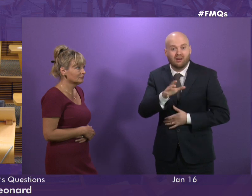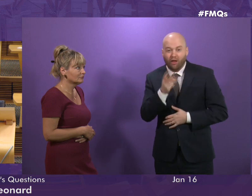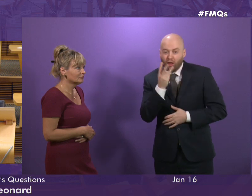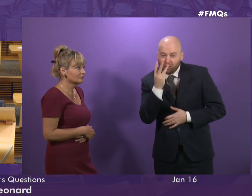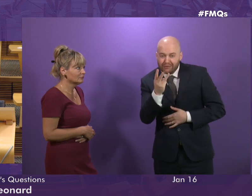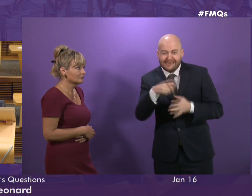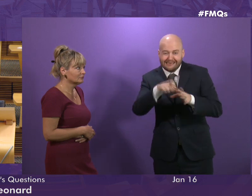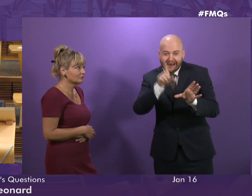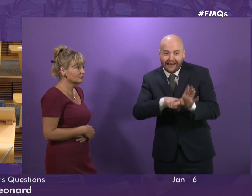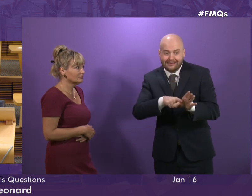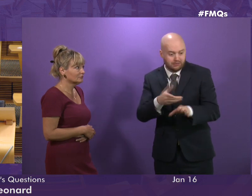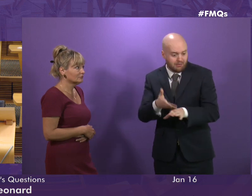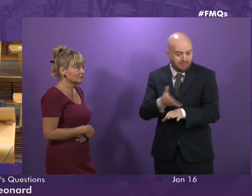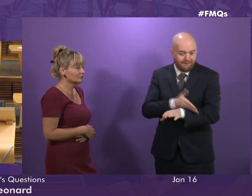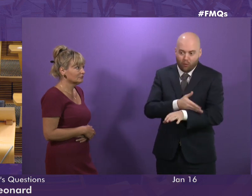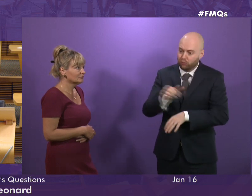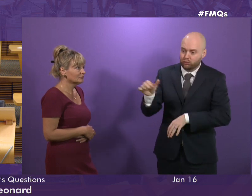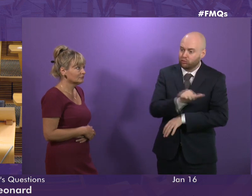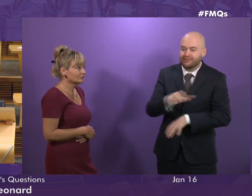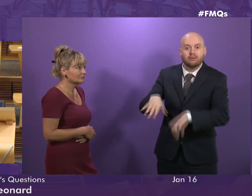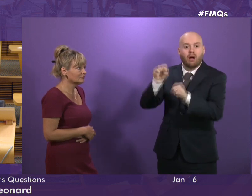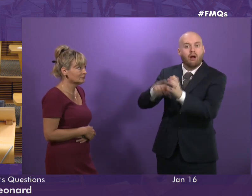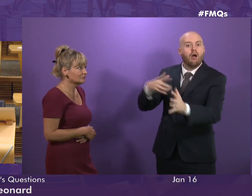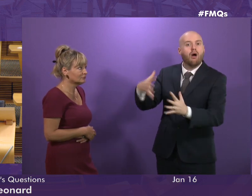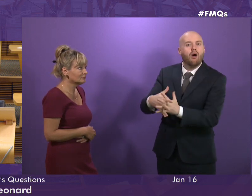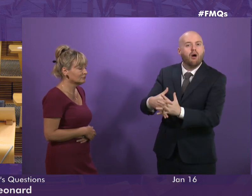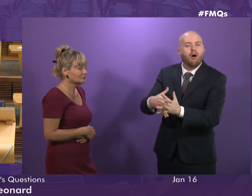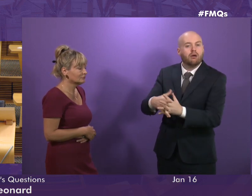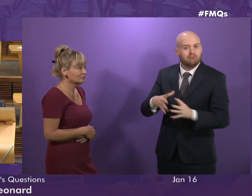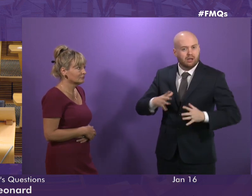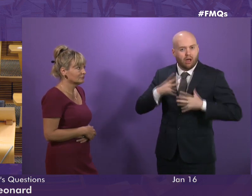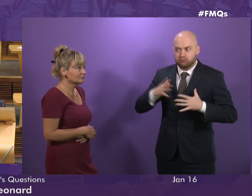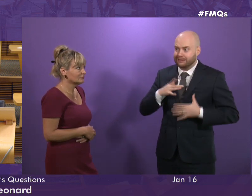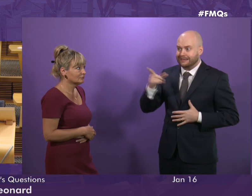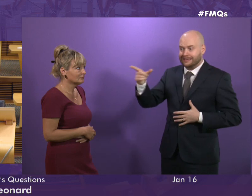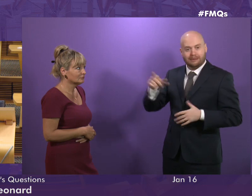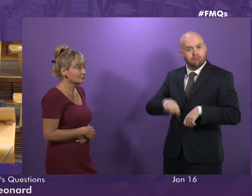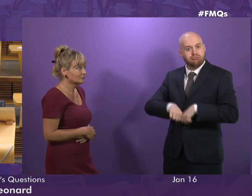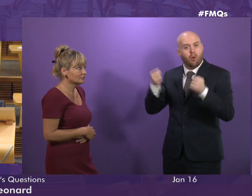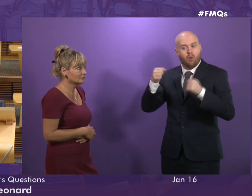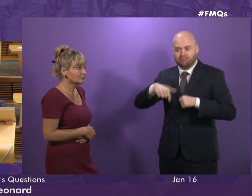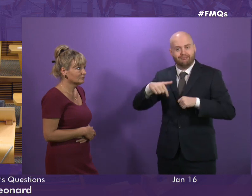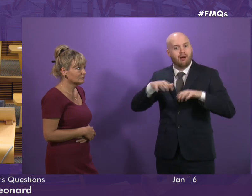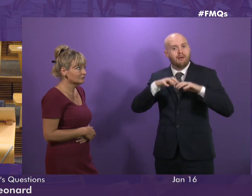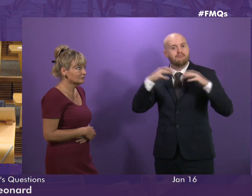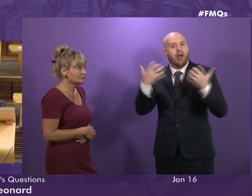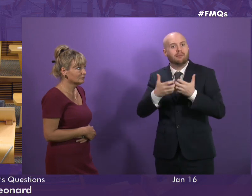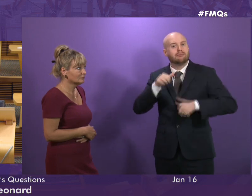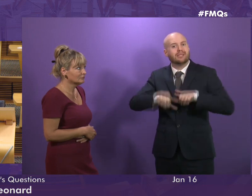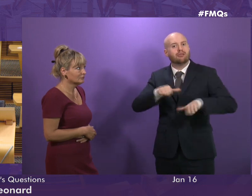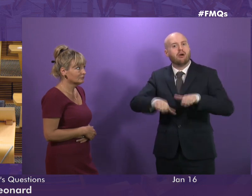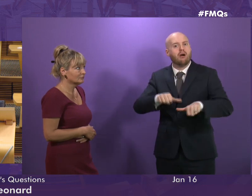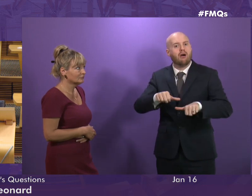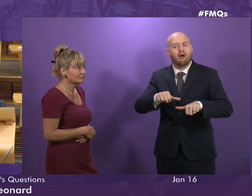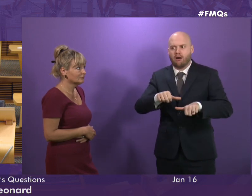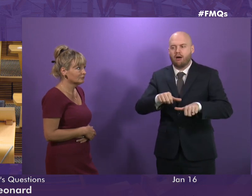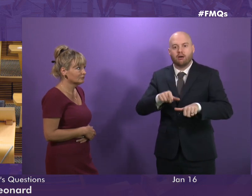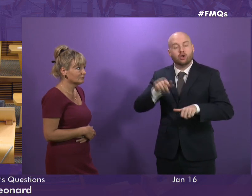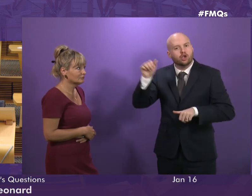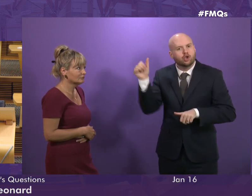into force. He breached parliamentary procedure, side-stepped full scrutiny and potentially